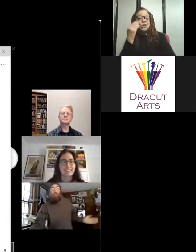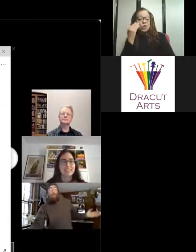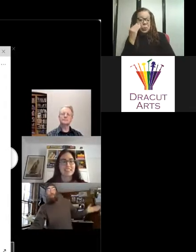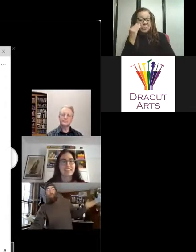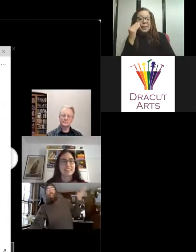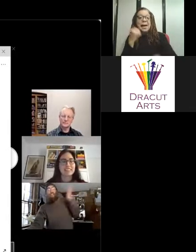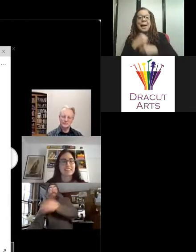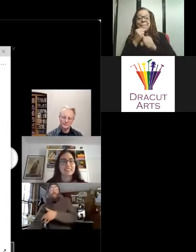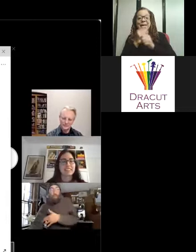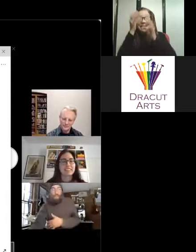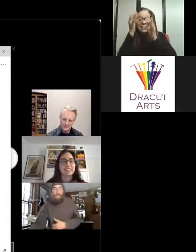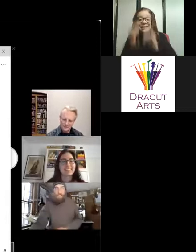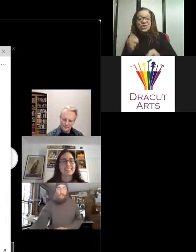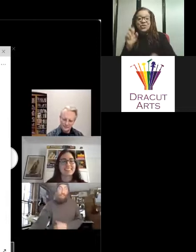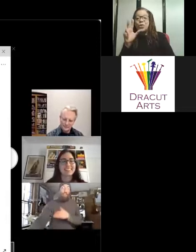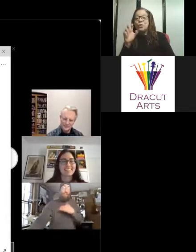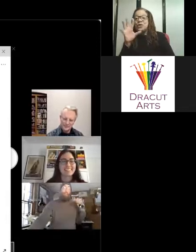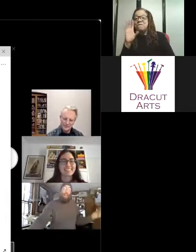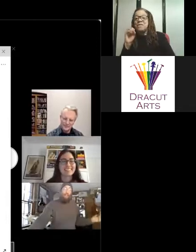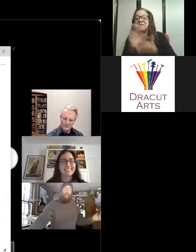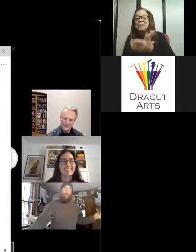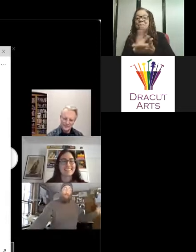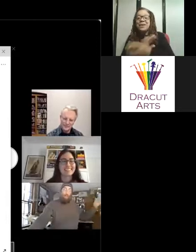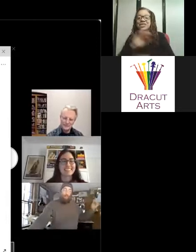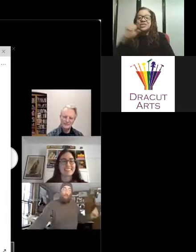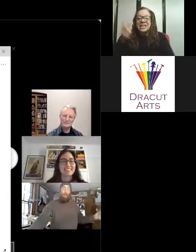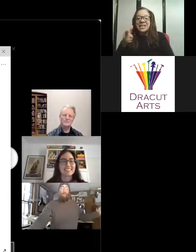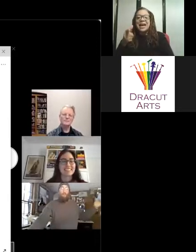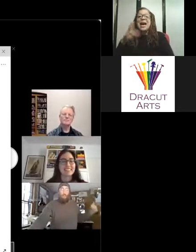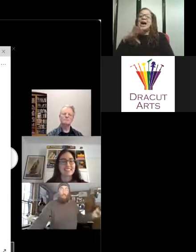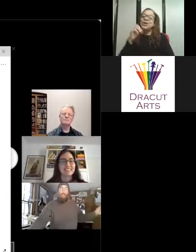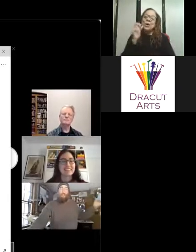this book 350 pages later, I could have come back and started redrawing page one and two